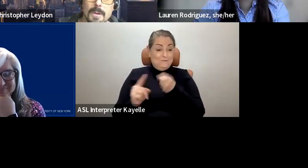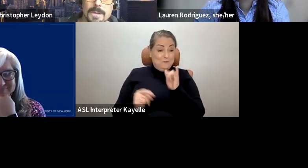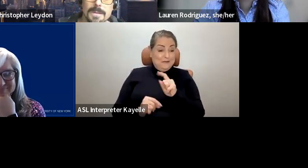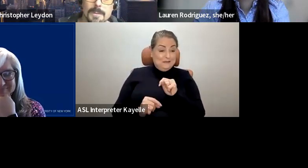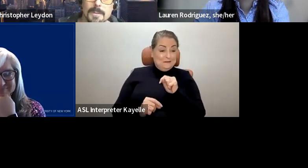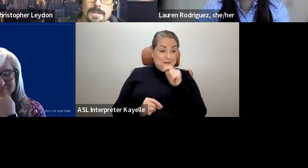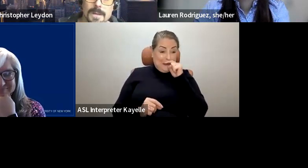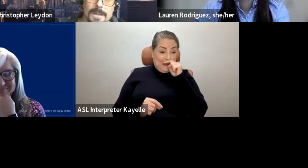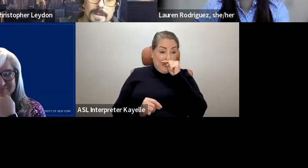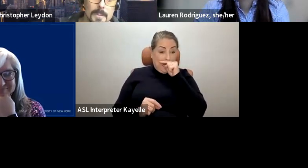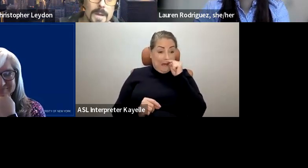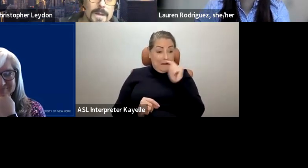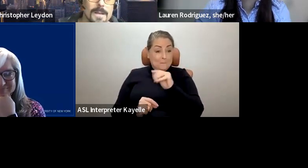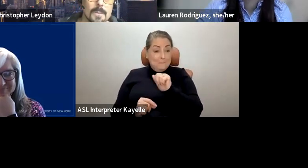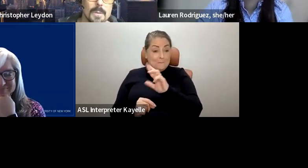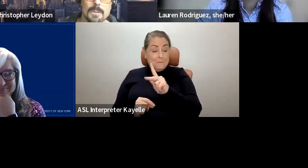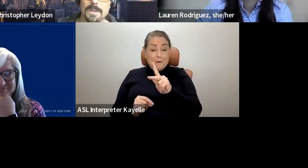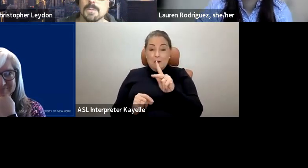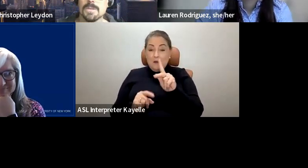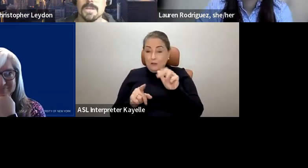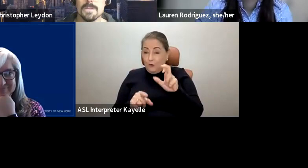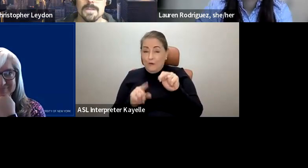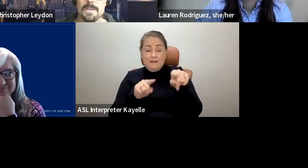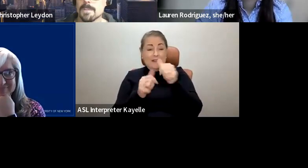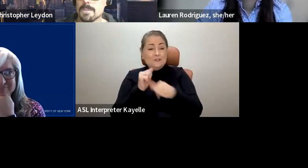Mark, Lauren, Kim. We really appreciate your taking the time